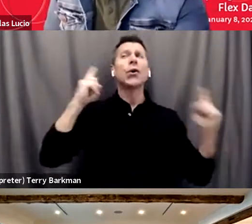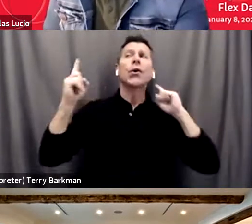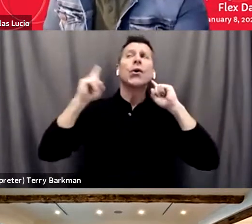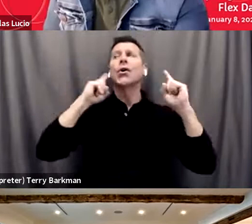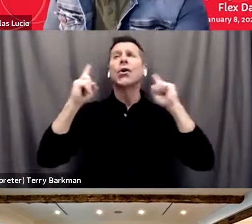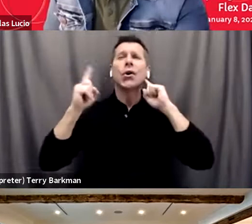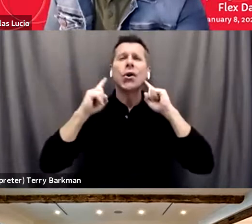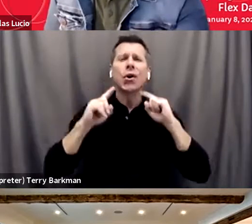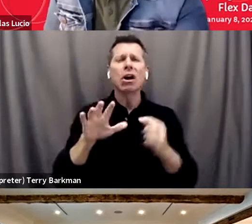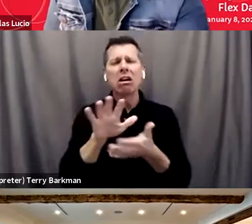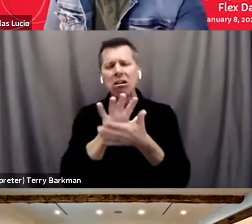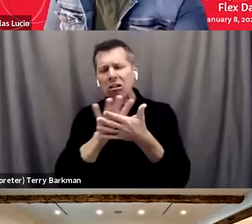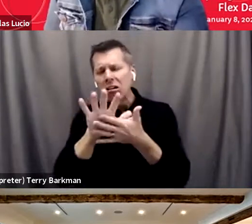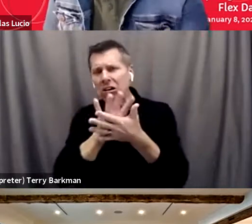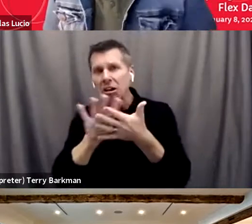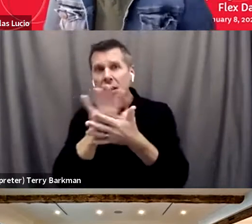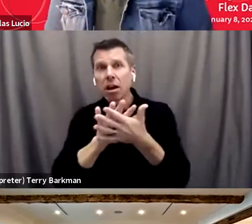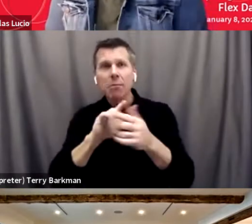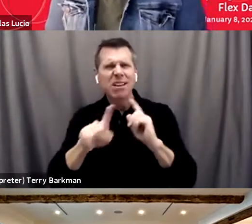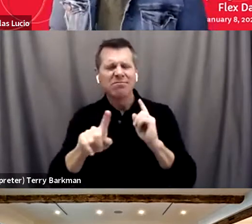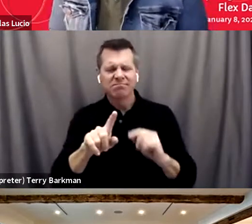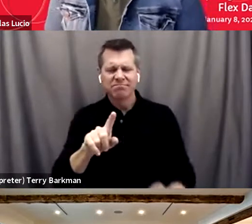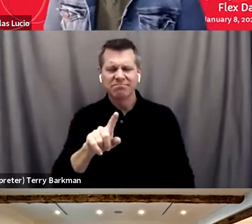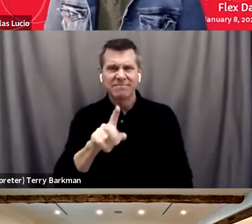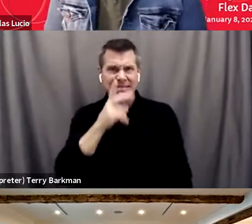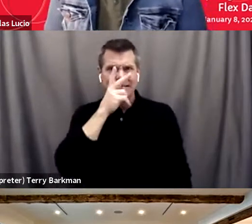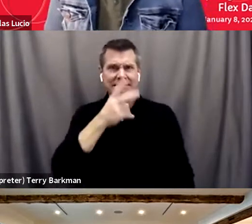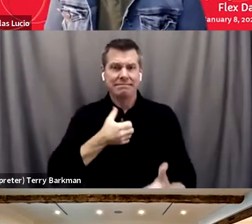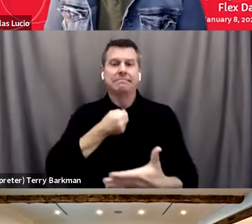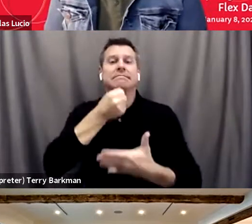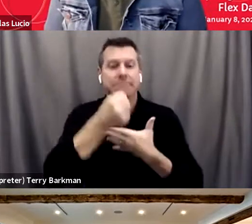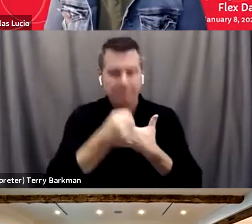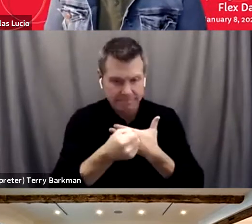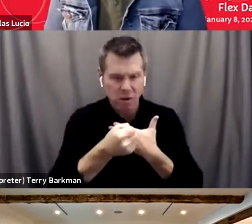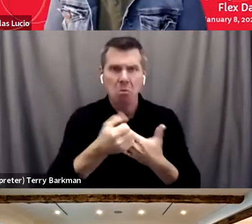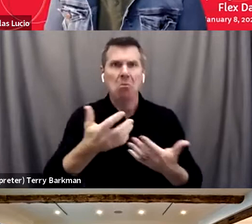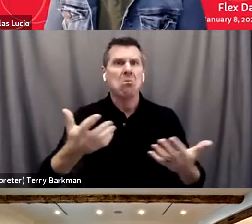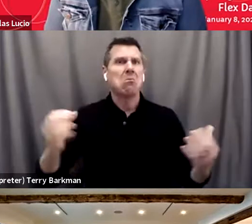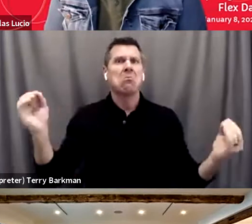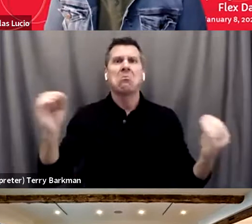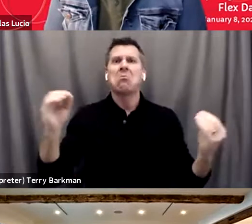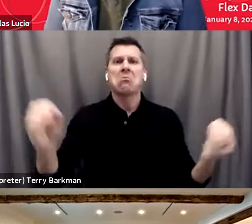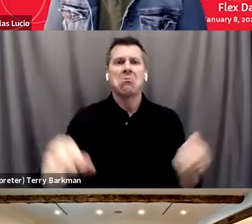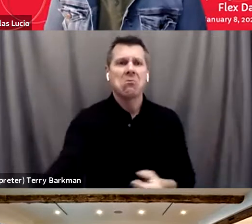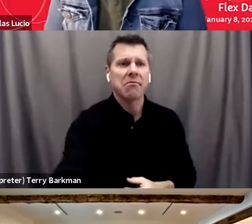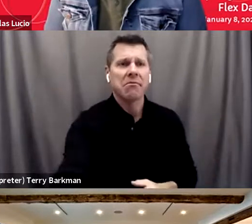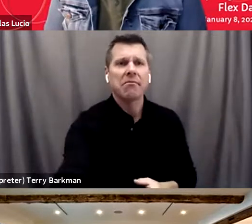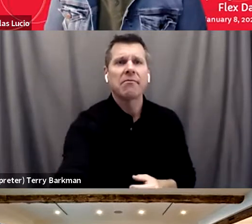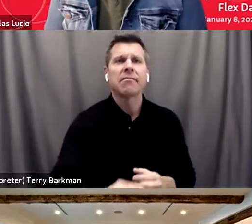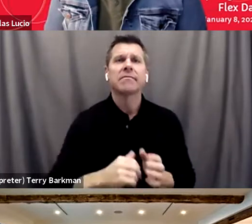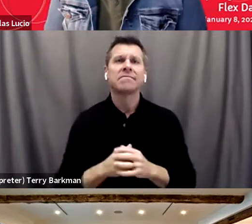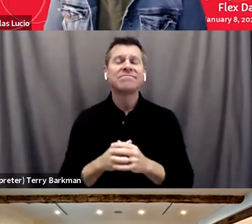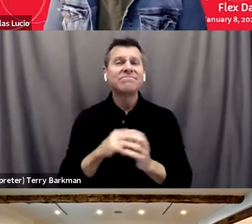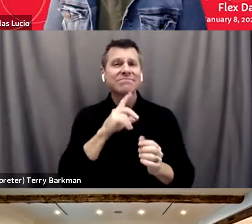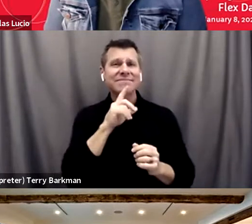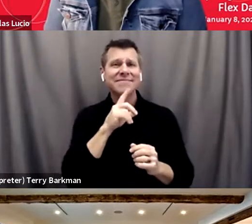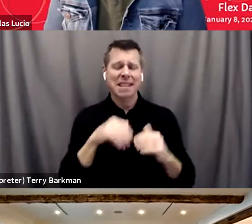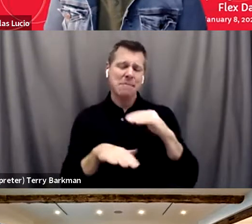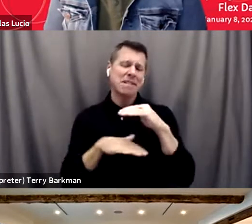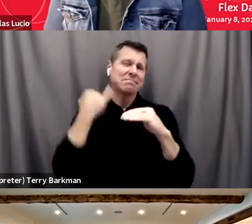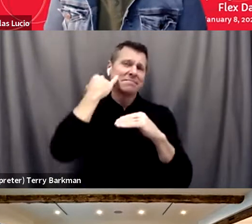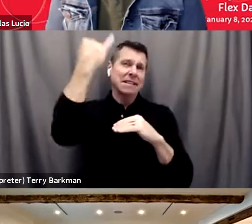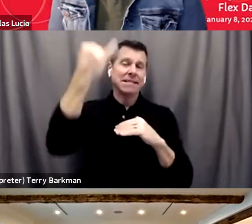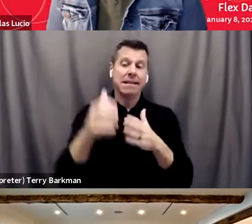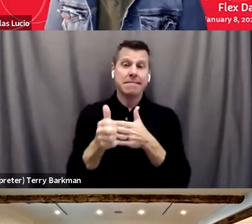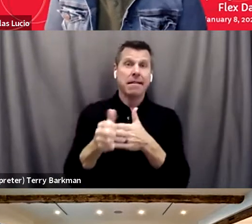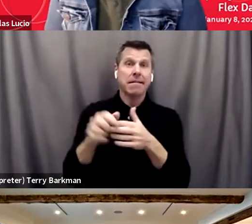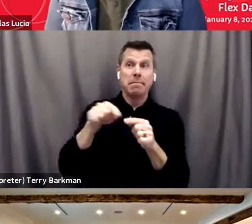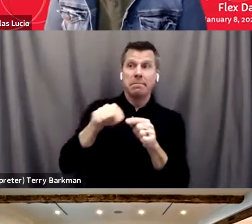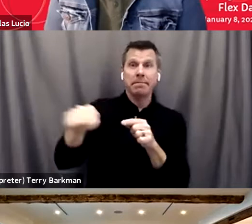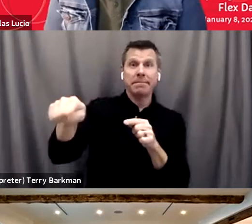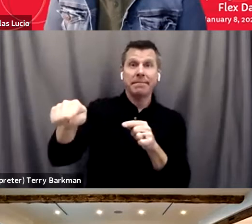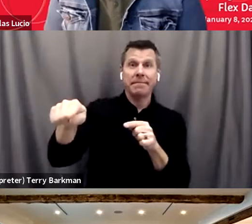a little bit about, but that we don't necessarily see ourselves in. So basically, guided pathways is, was this effort that